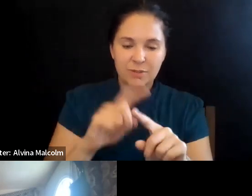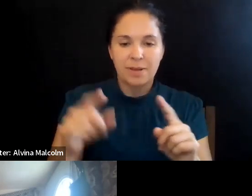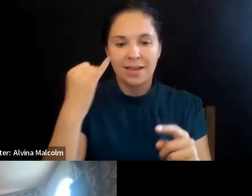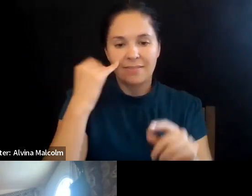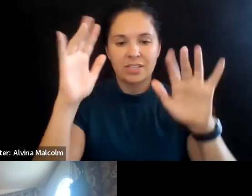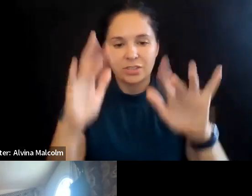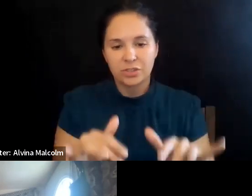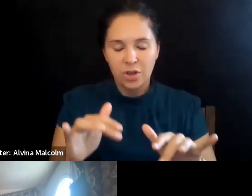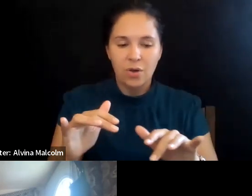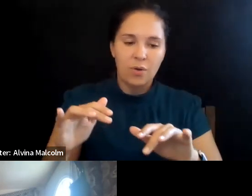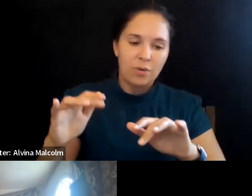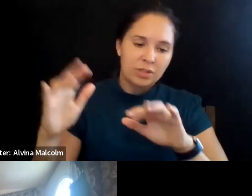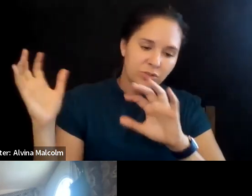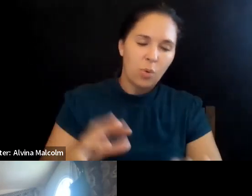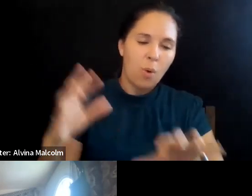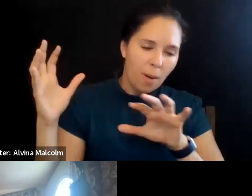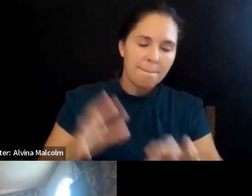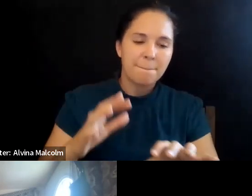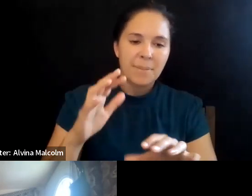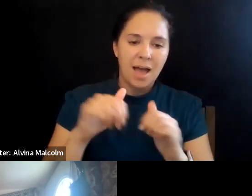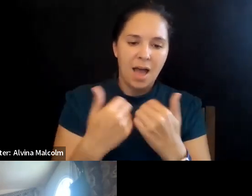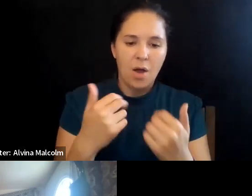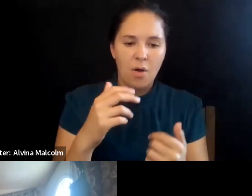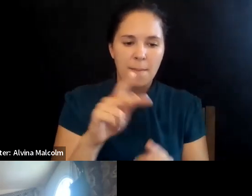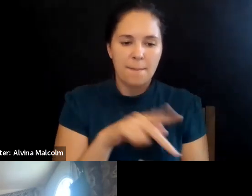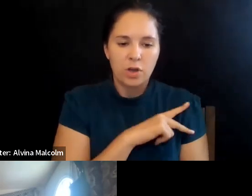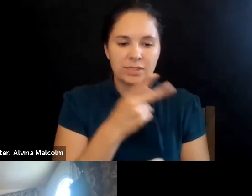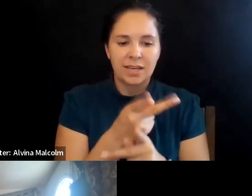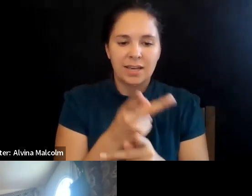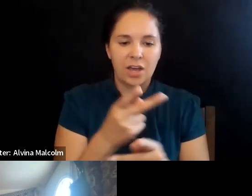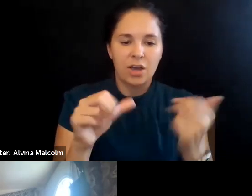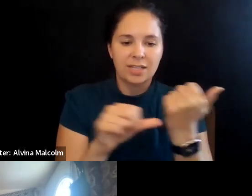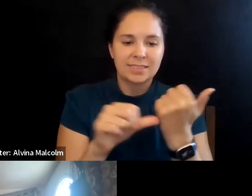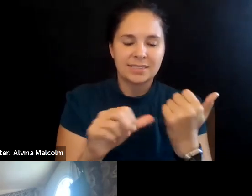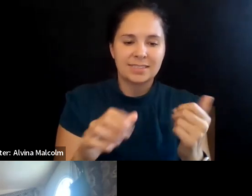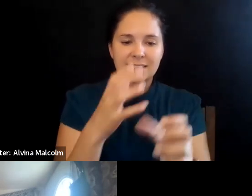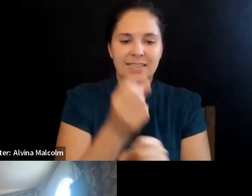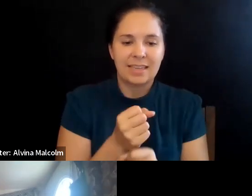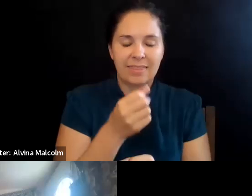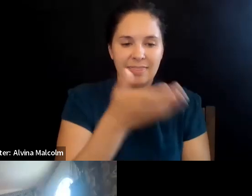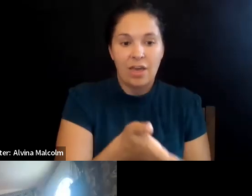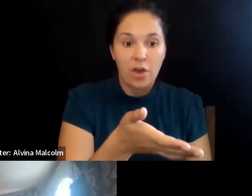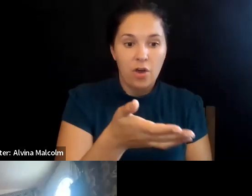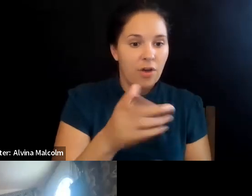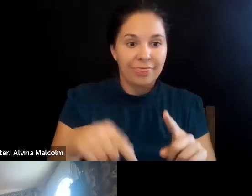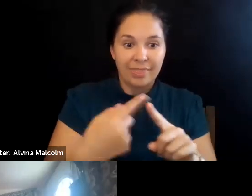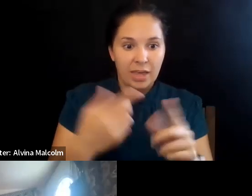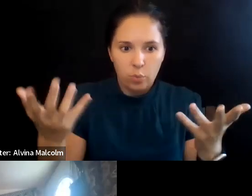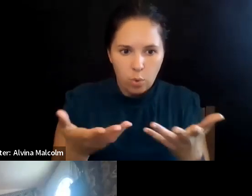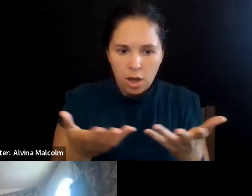GERMÁN: It's difficult. This is Germán. Kay adds in the chat. They